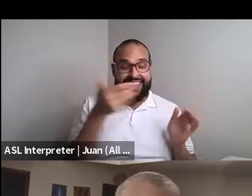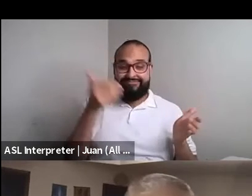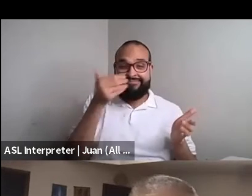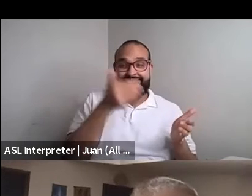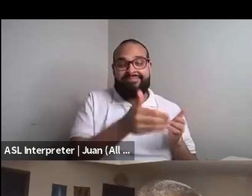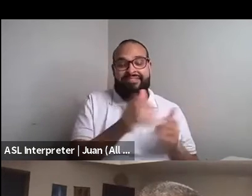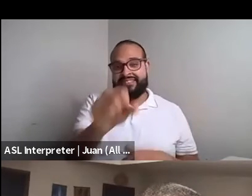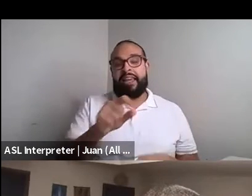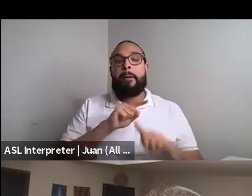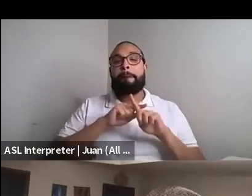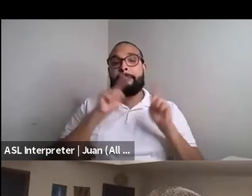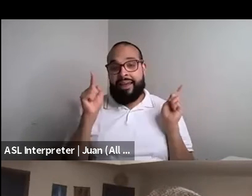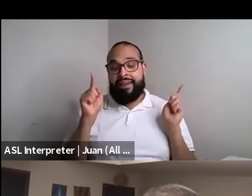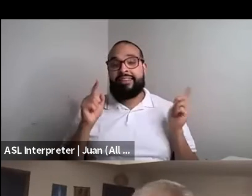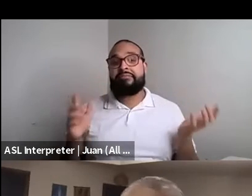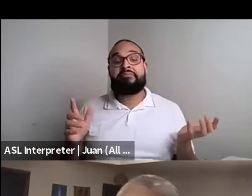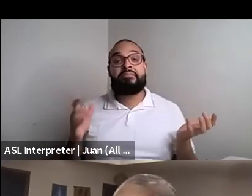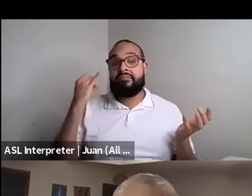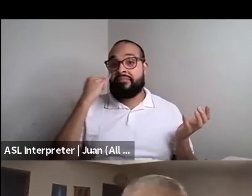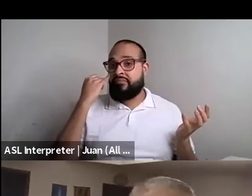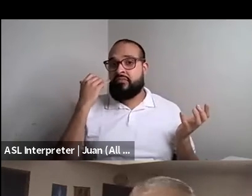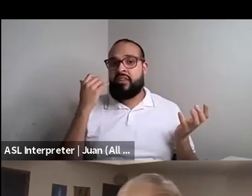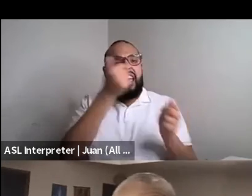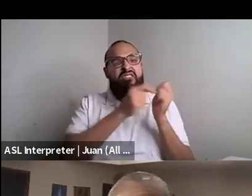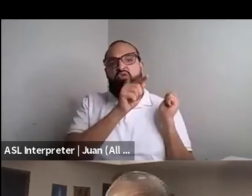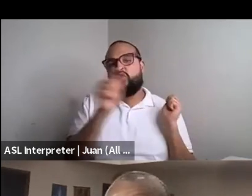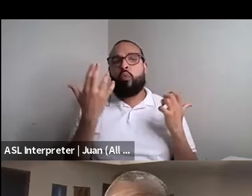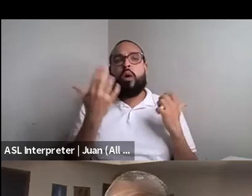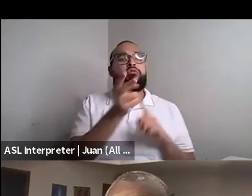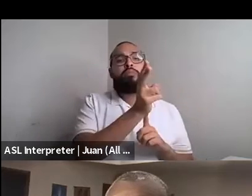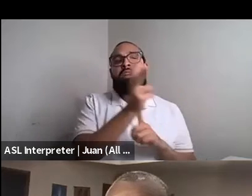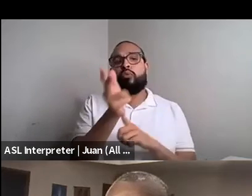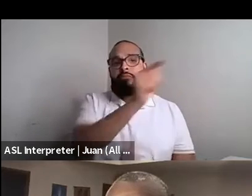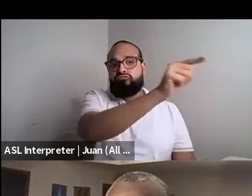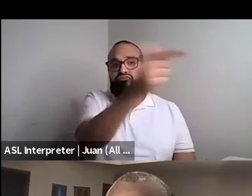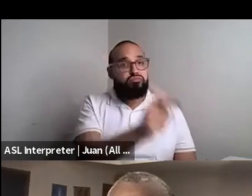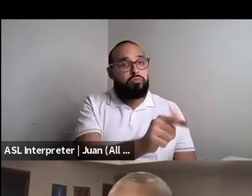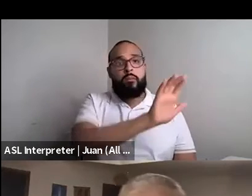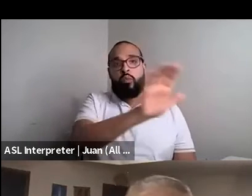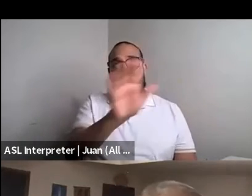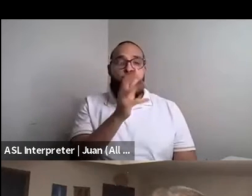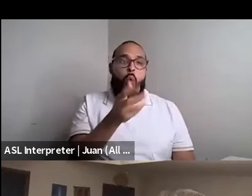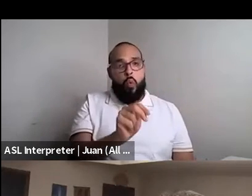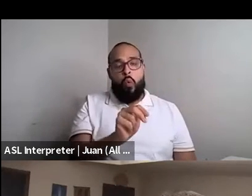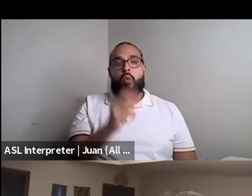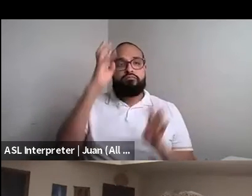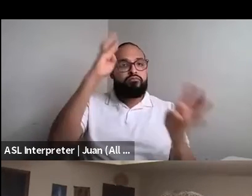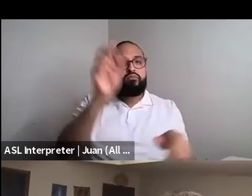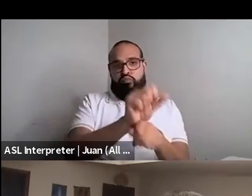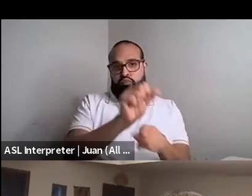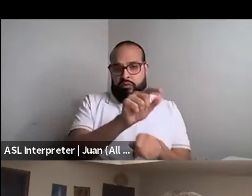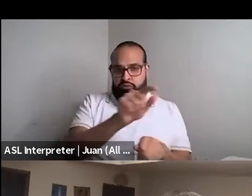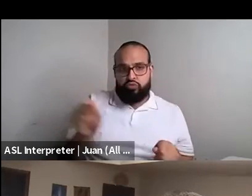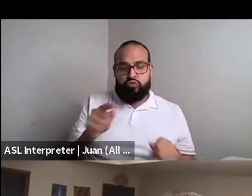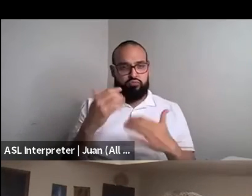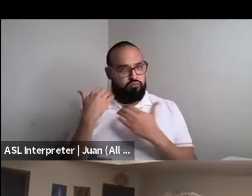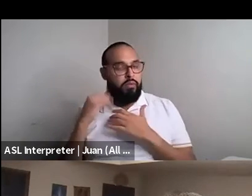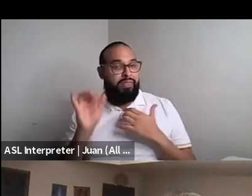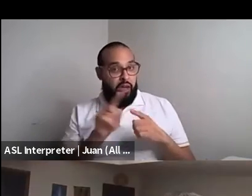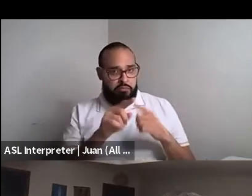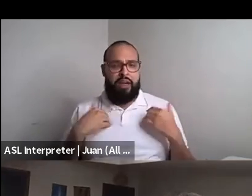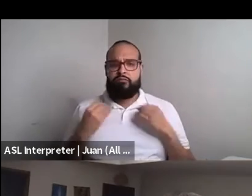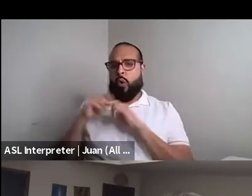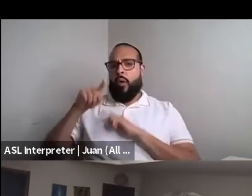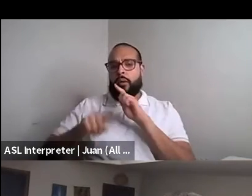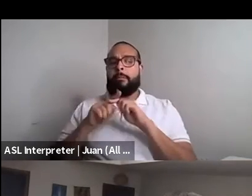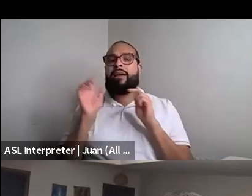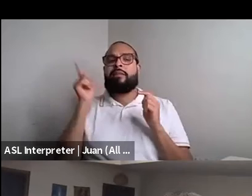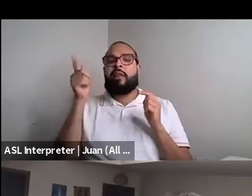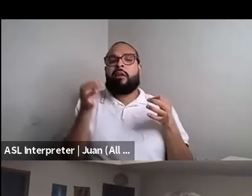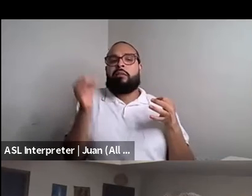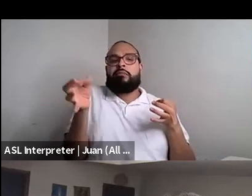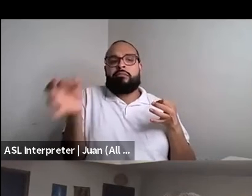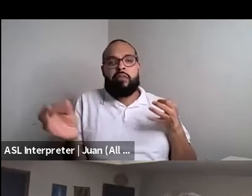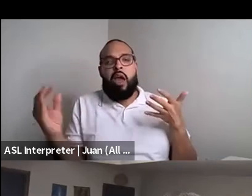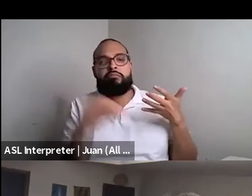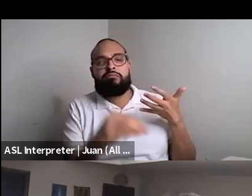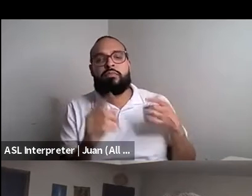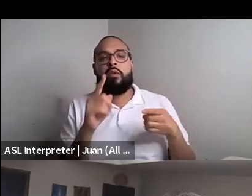Kenyon Farrow (he/him/his): You know, want to, you know, do about two to three minutes of any of their own original work and then we'll open it up to questions. I have a couple more questions, but I can roll those into, you know, into the Q AMP. A with the with the folks